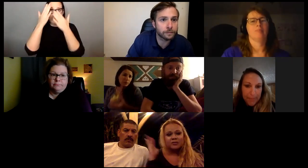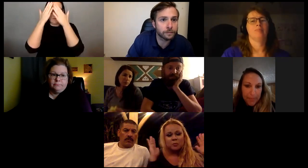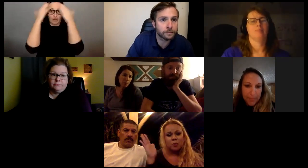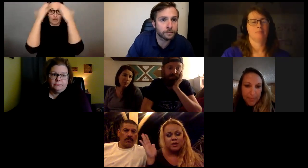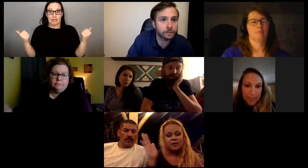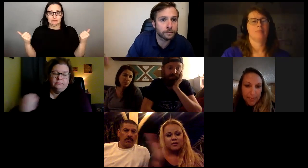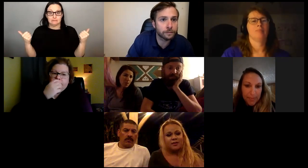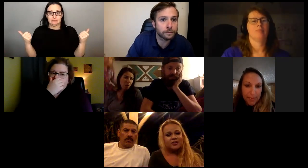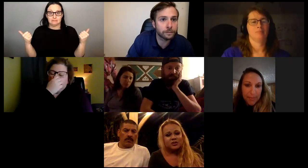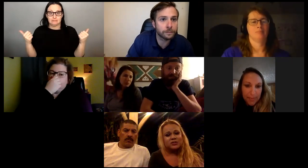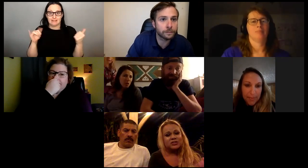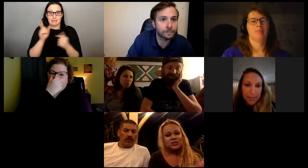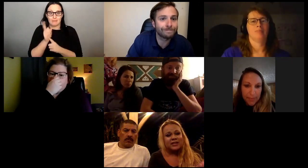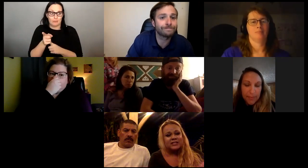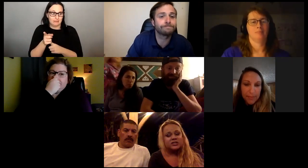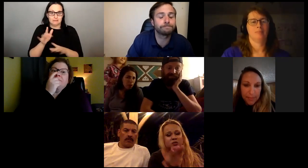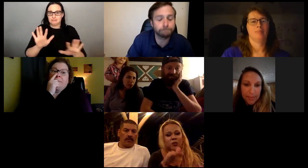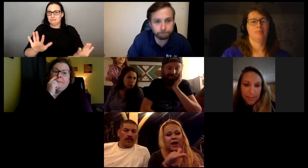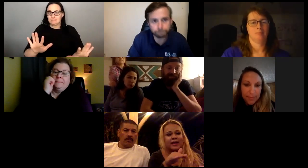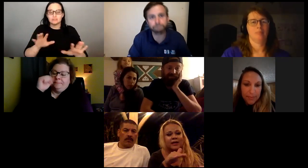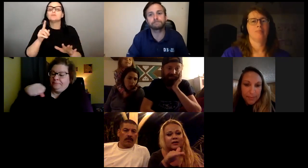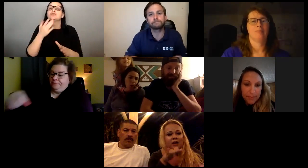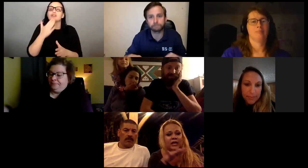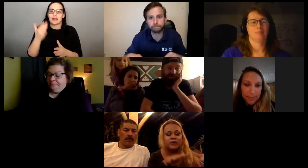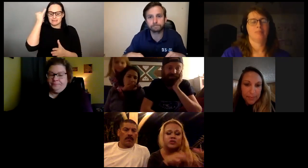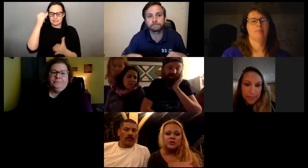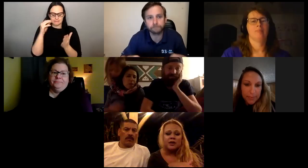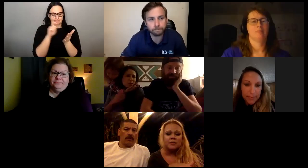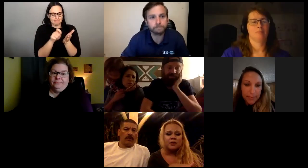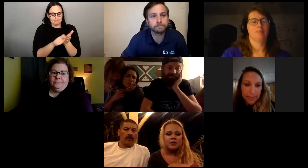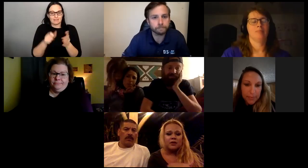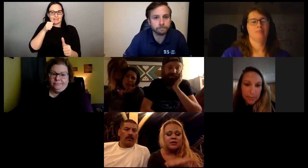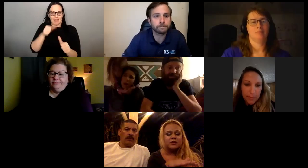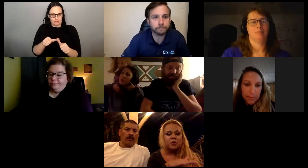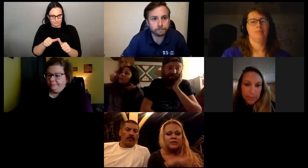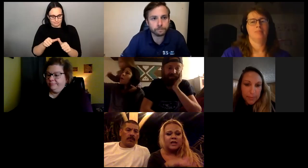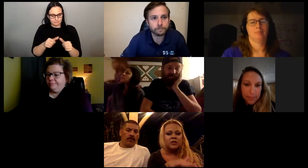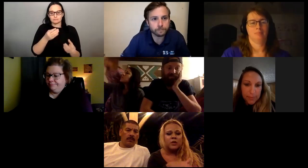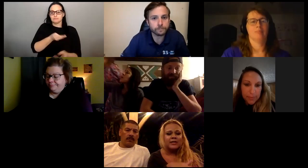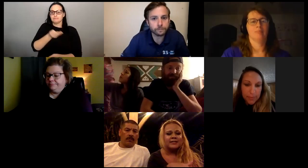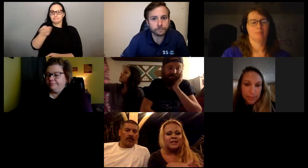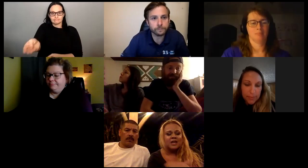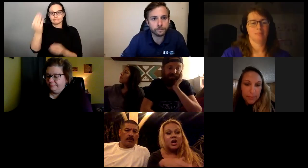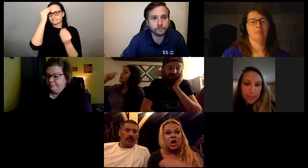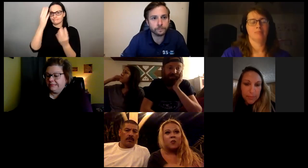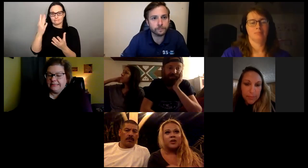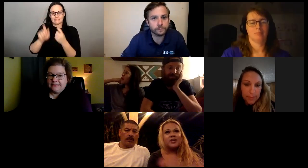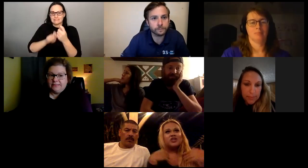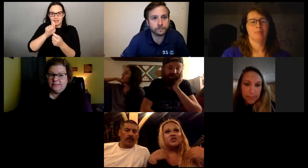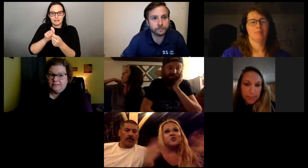moment so it's a good idea to write a letter to them let them know exactly what it is not